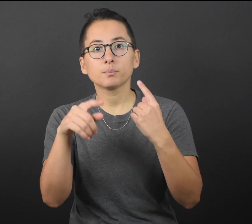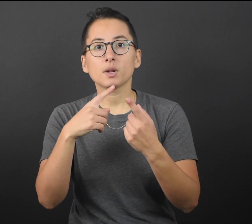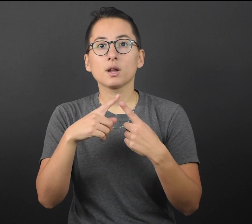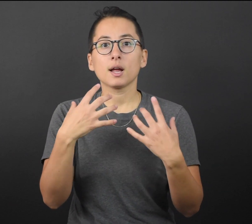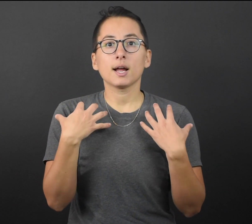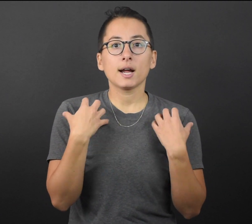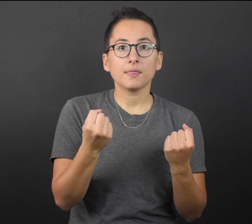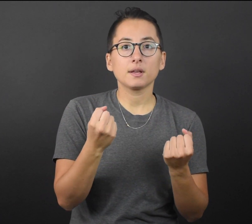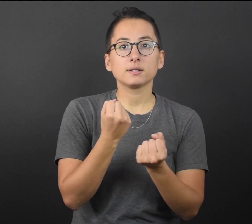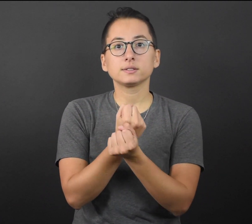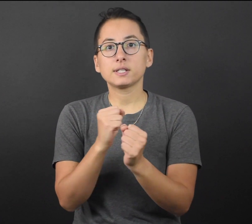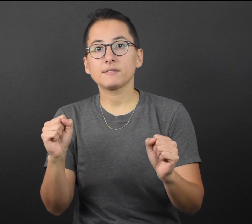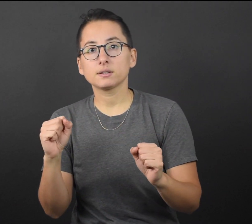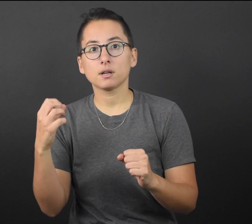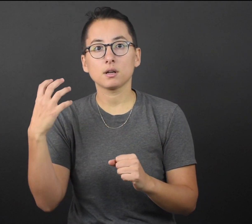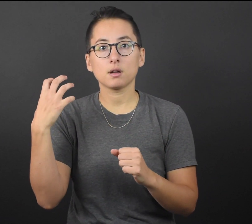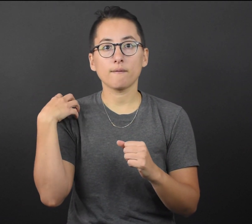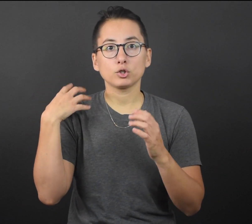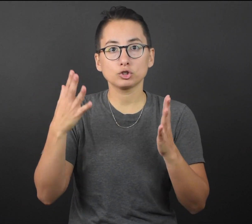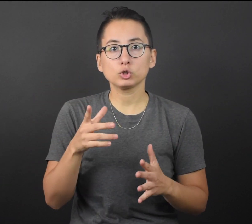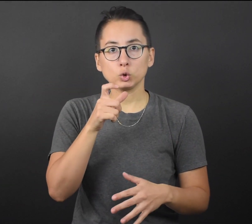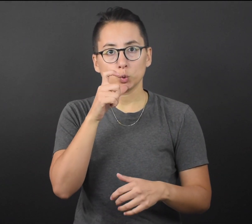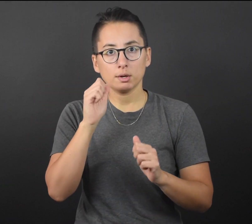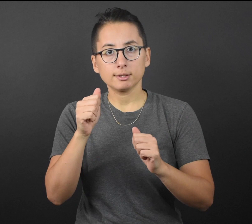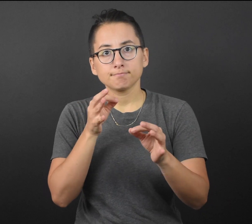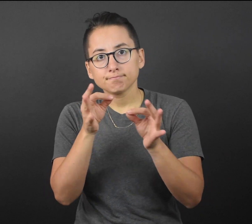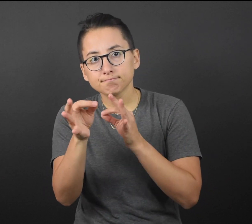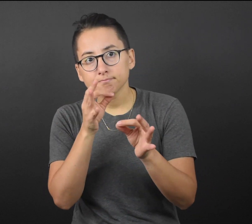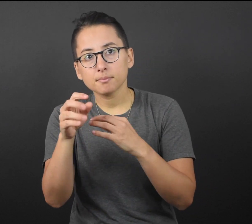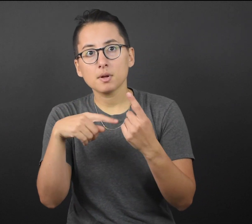hosted by Minnesota’s Career and Technical Student Organizations.